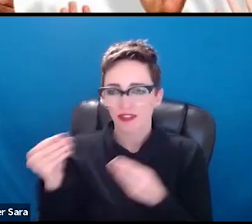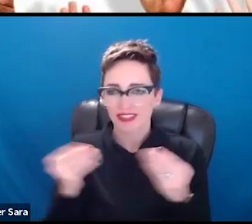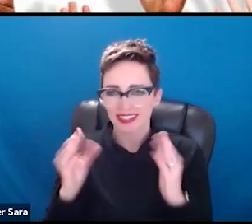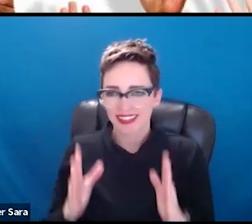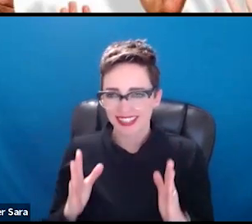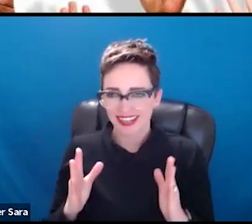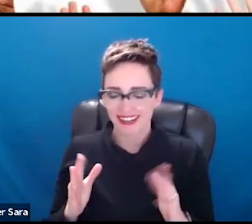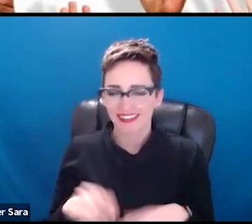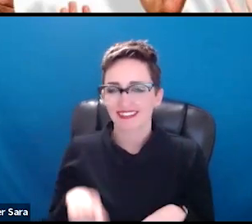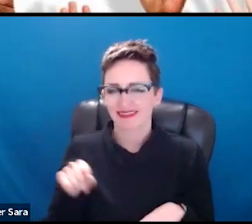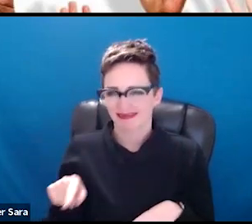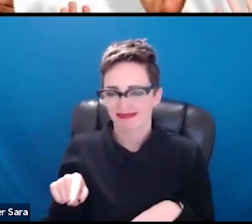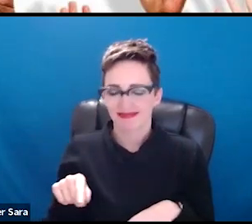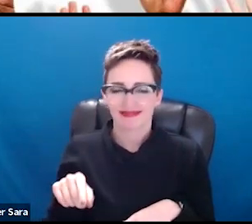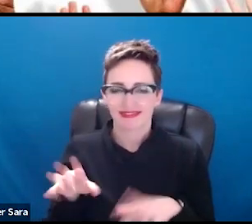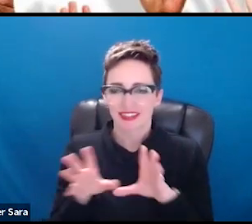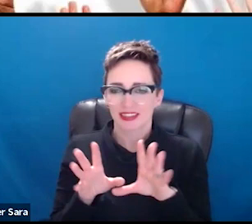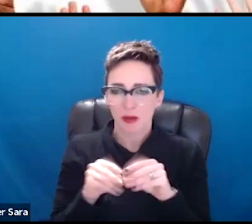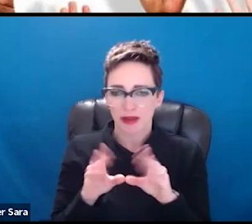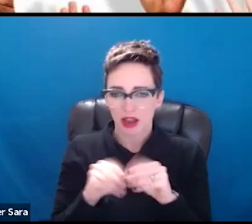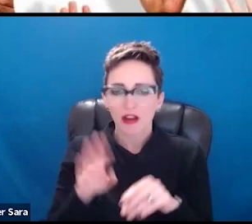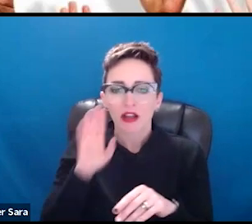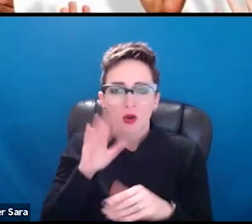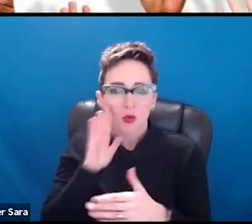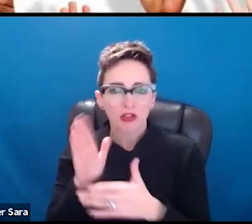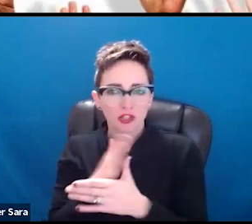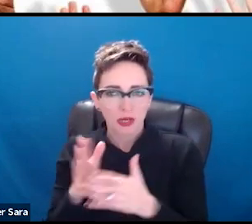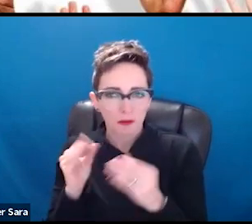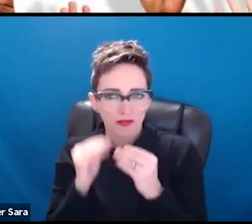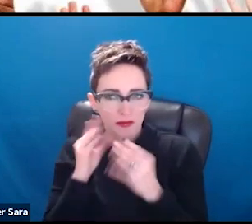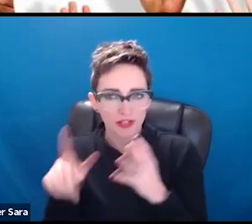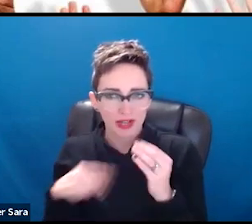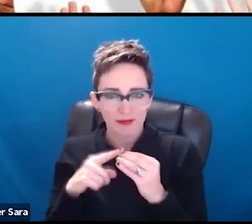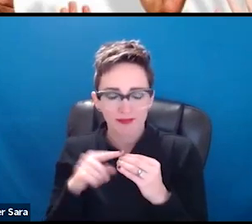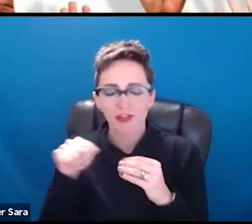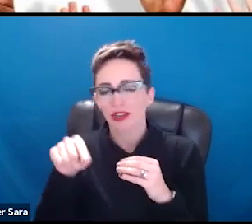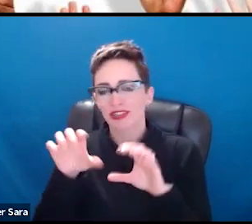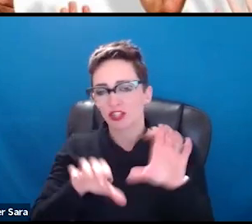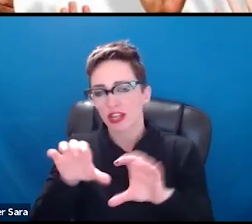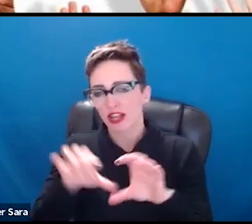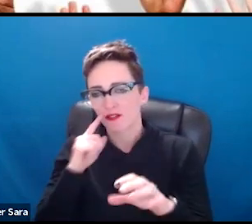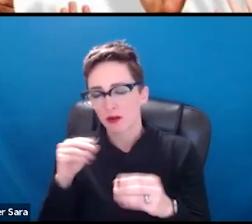I know we're sharing some of our information in the chat for upcoming events